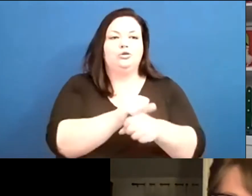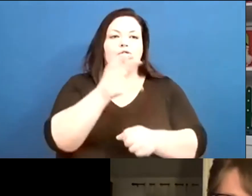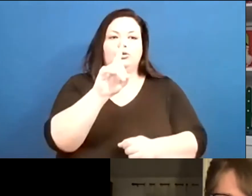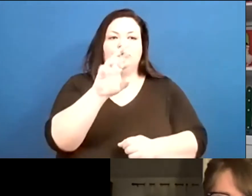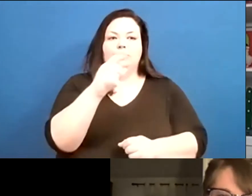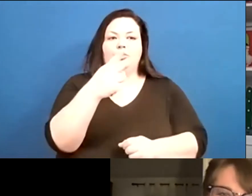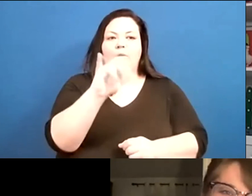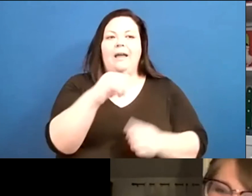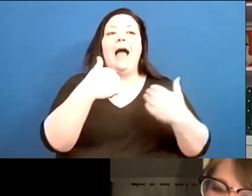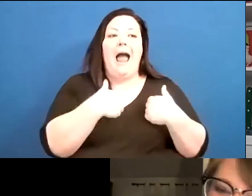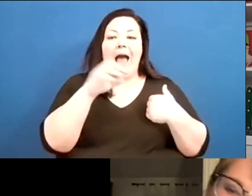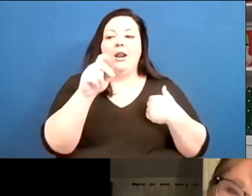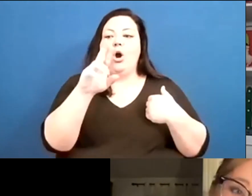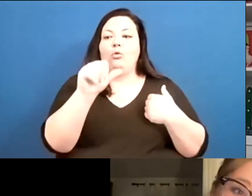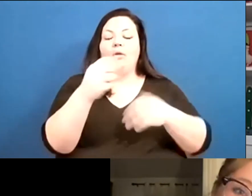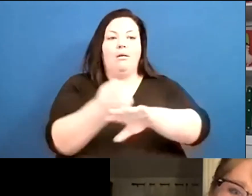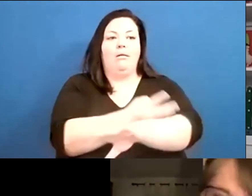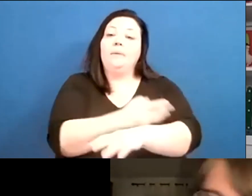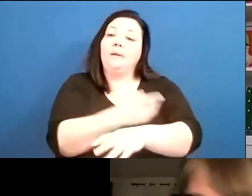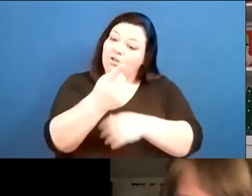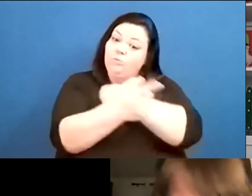I mean, she was country, she was country like all of us so